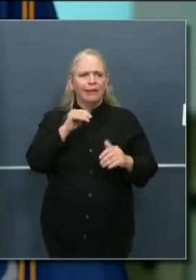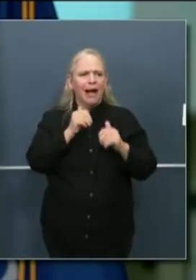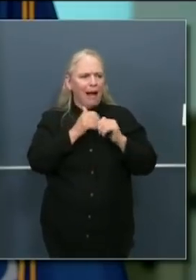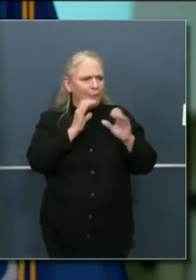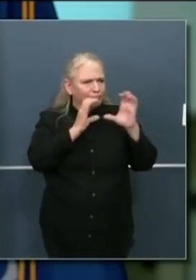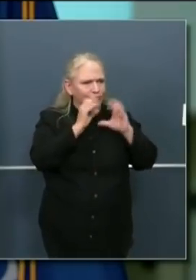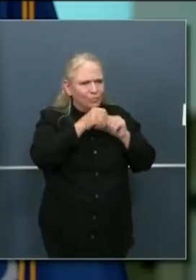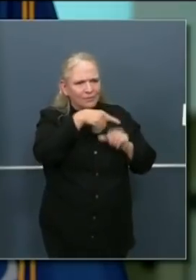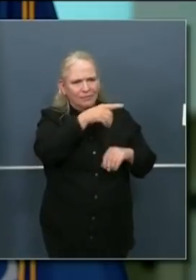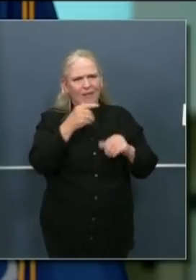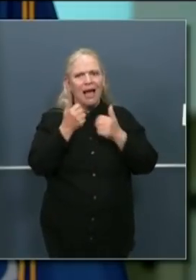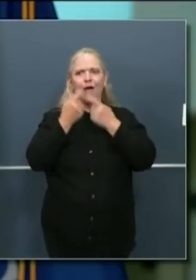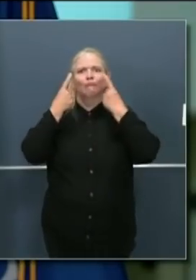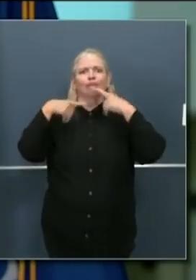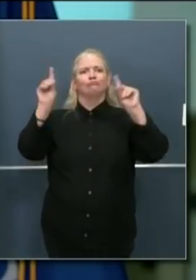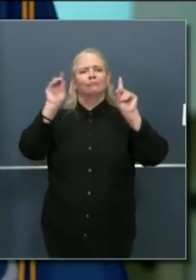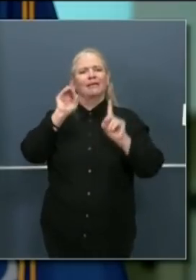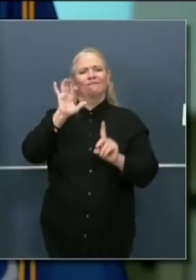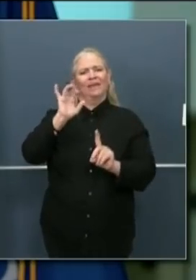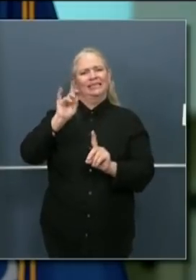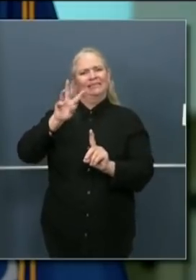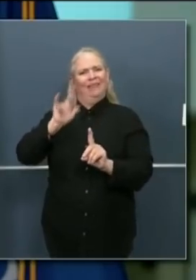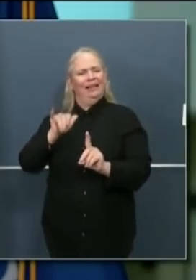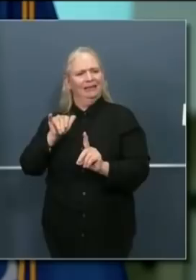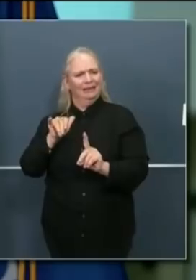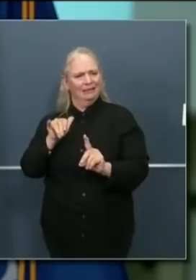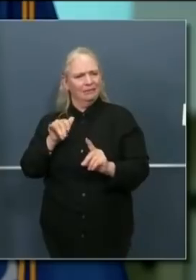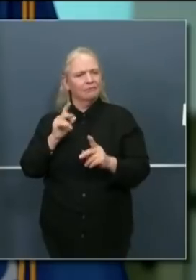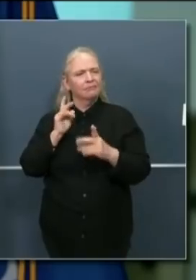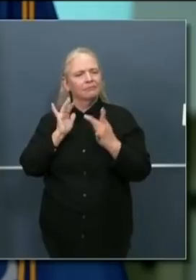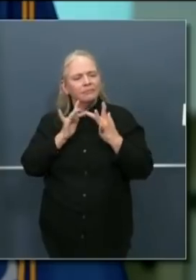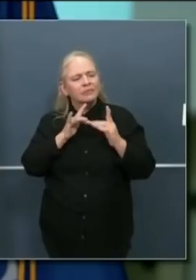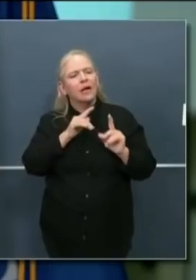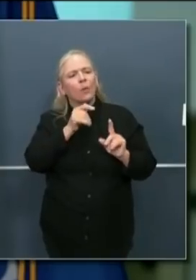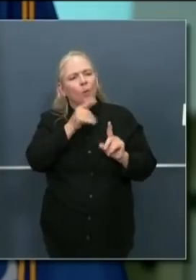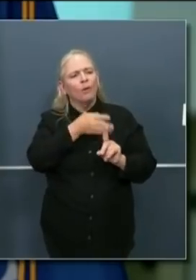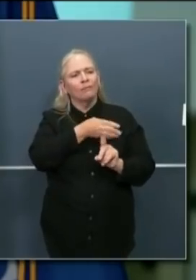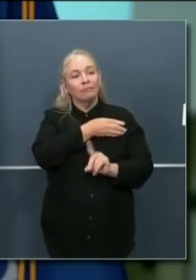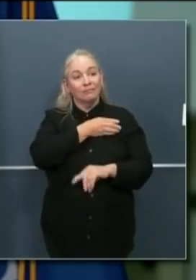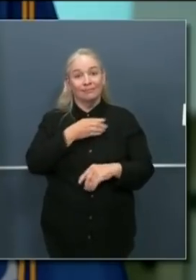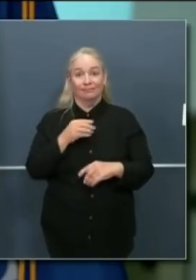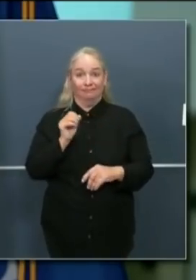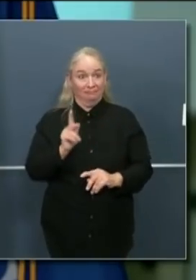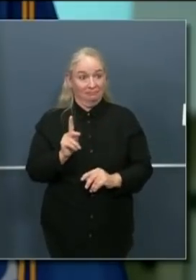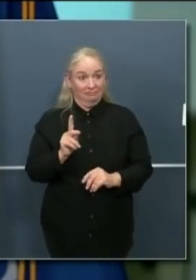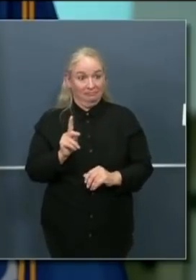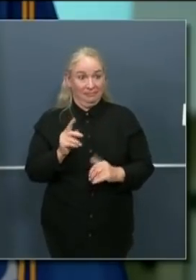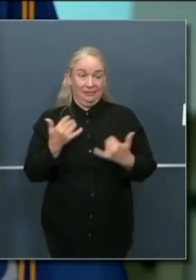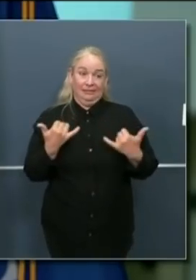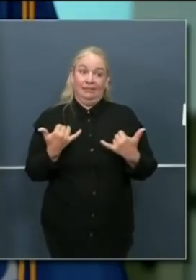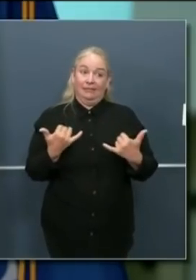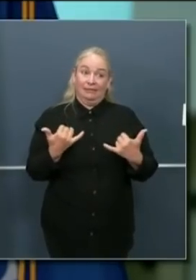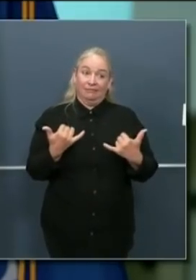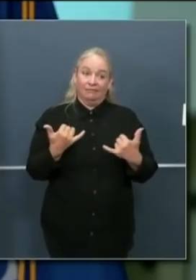AND MORE ILLUMINATION AS IT RELATES TO OUR OUTREACH EFFORTS AND HOW TO MAKE CONTACT TRACING EVEN MORE EFFECTIVE. I'LL TAKE ADVANTAGE OF USING